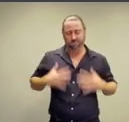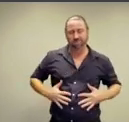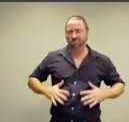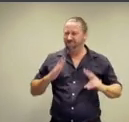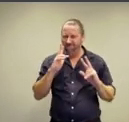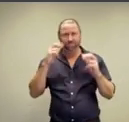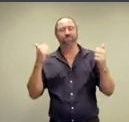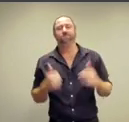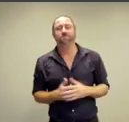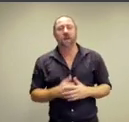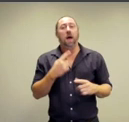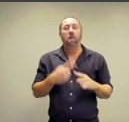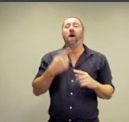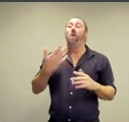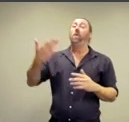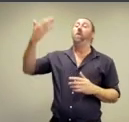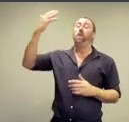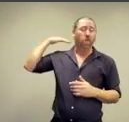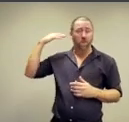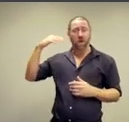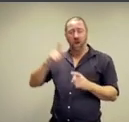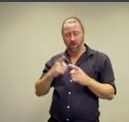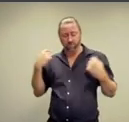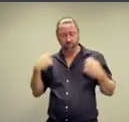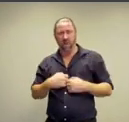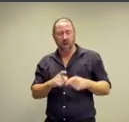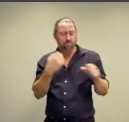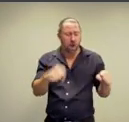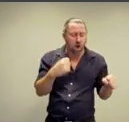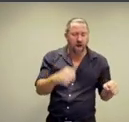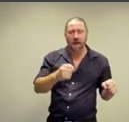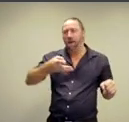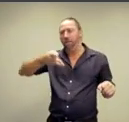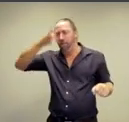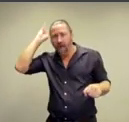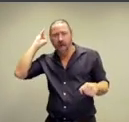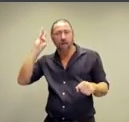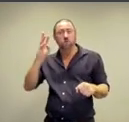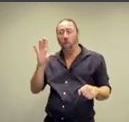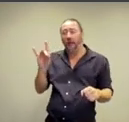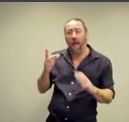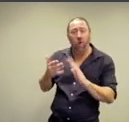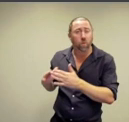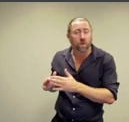an established, an anti-establishment message for so many people, from bikers to punks to queer